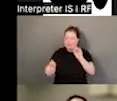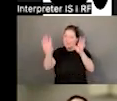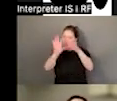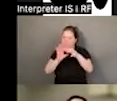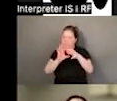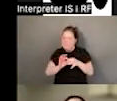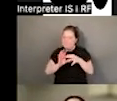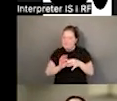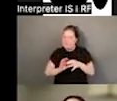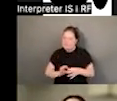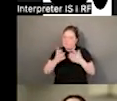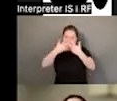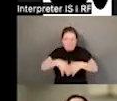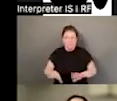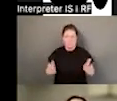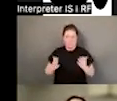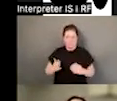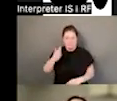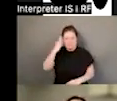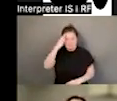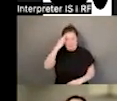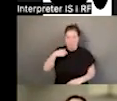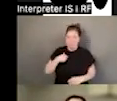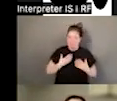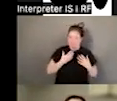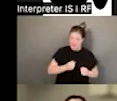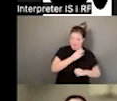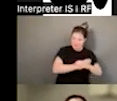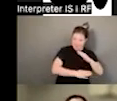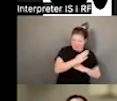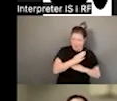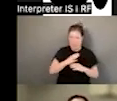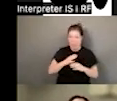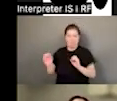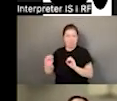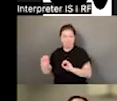struggle more or less if websites are cognitive unaccessible.